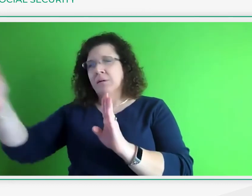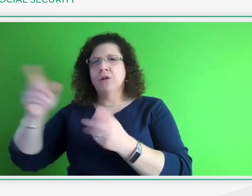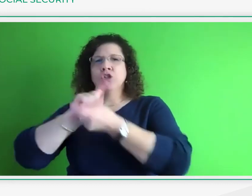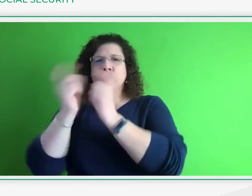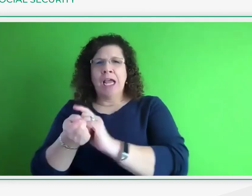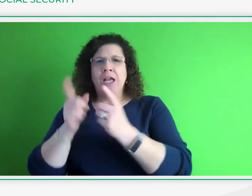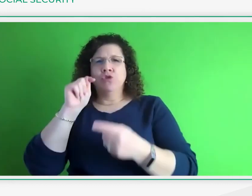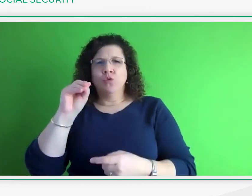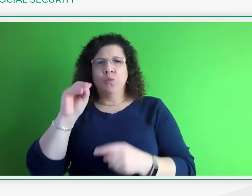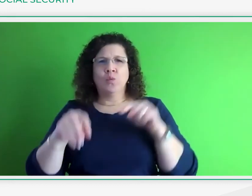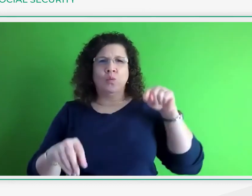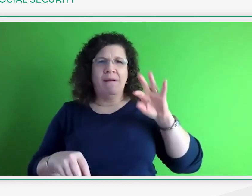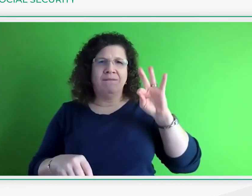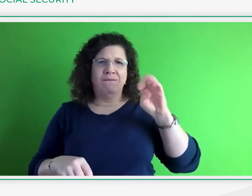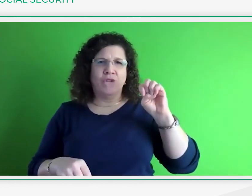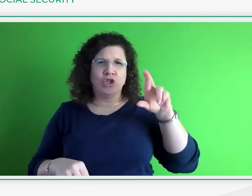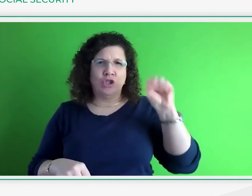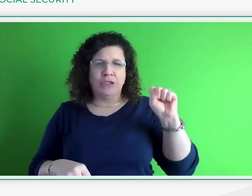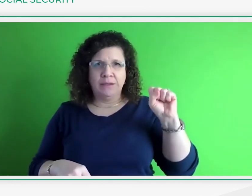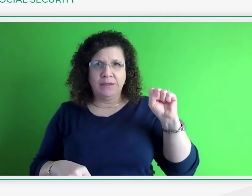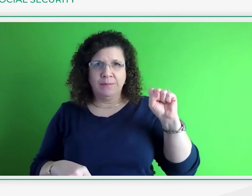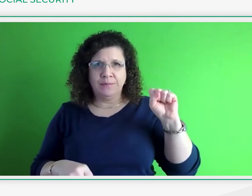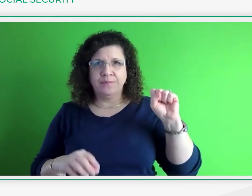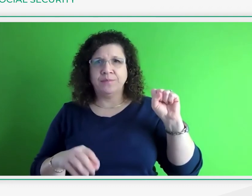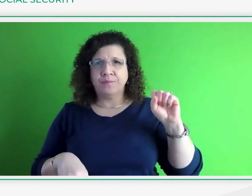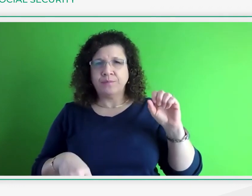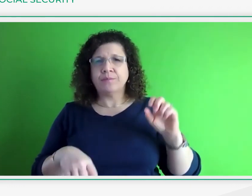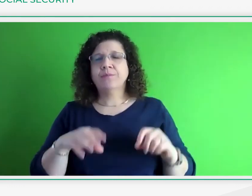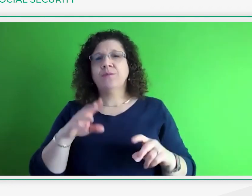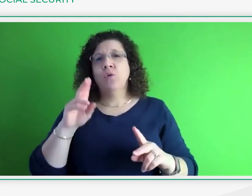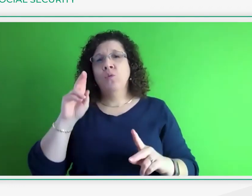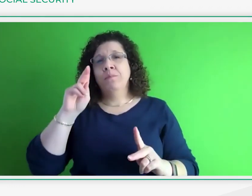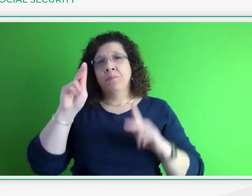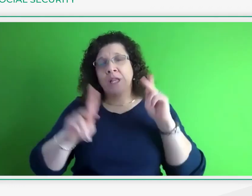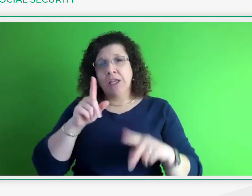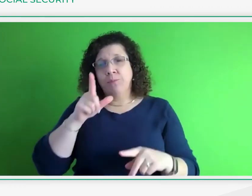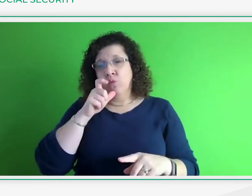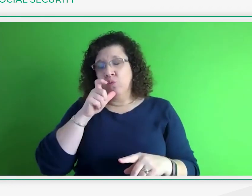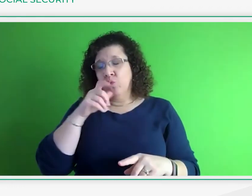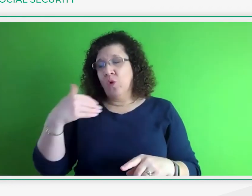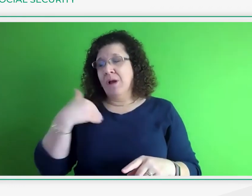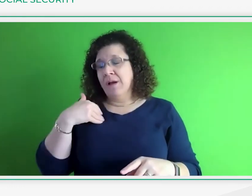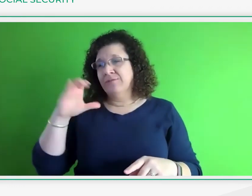In 1983 and past, it changed to FERS, the FERS system.